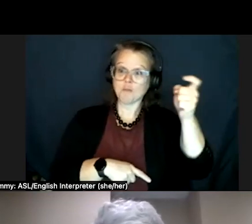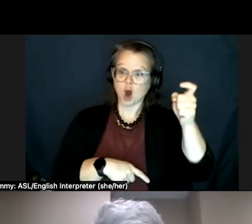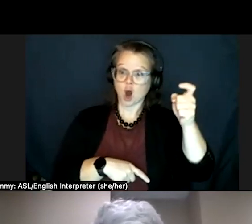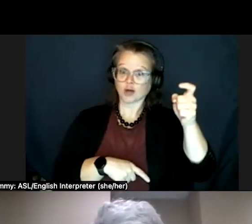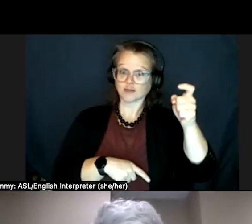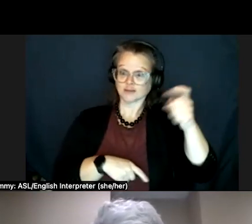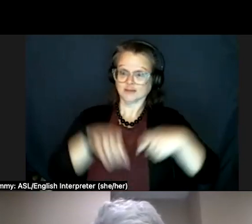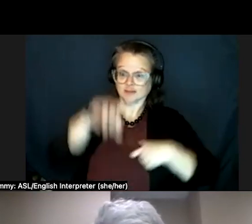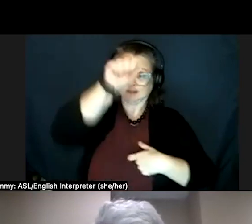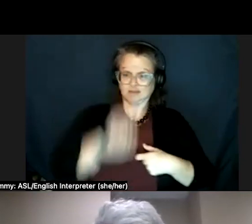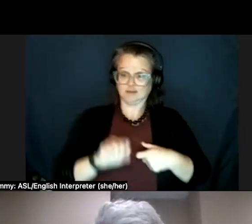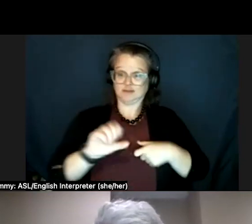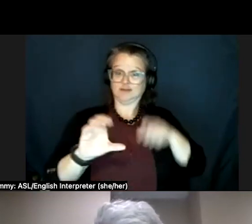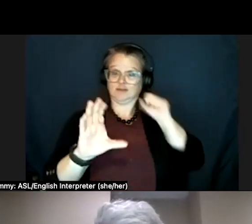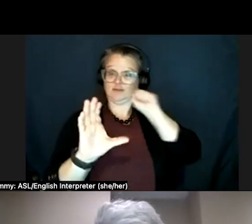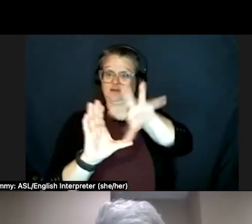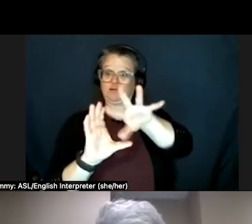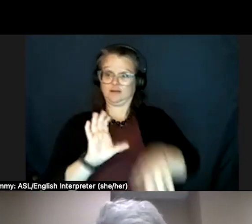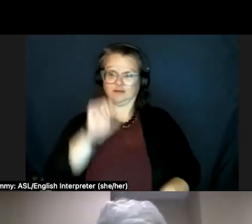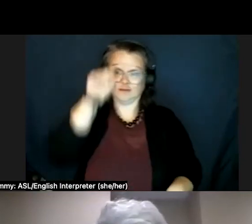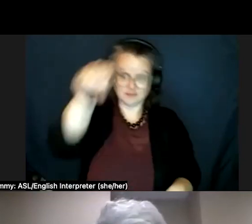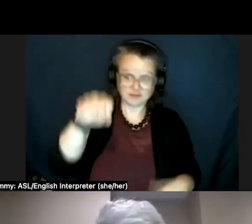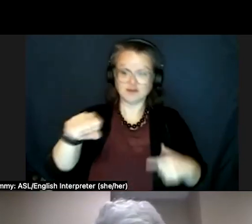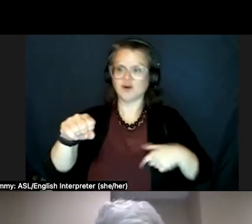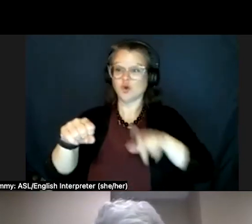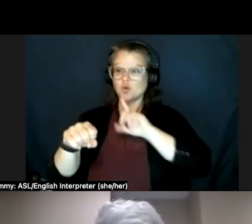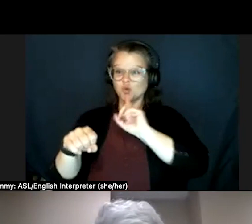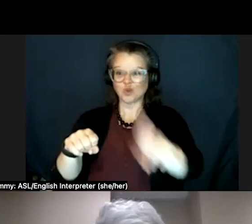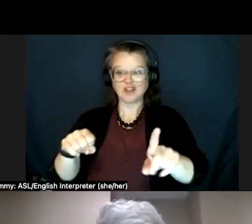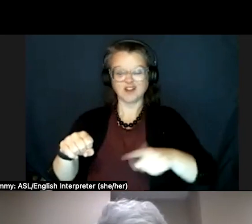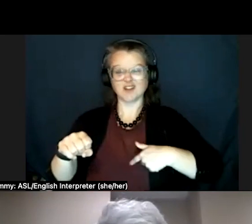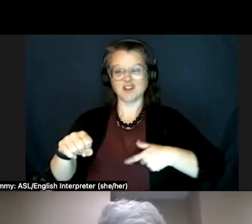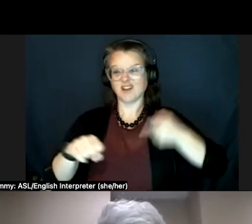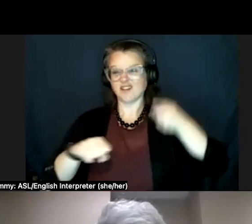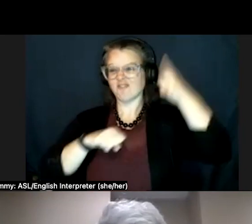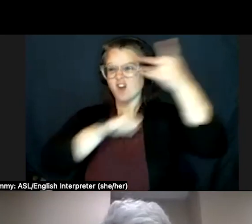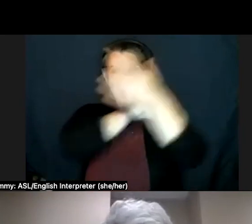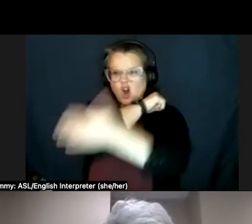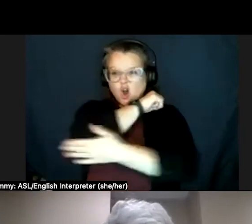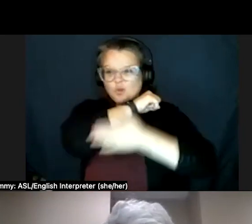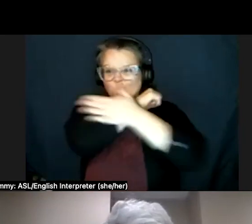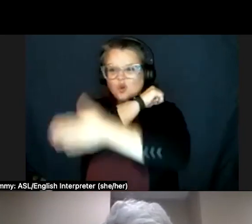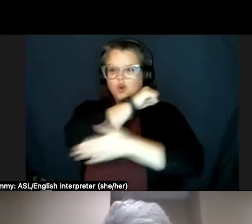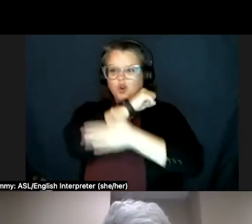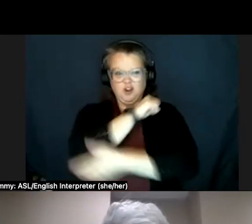to deliver to. And so with this technology, you're able to get right to that individual